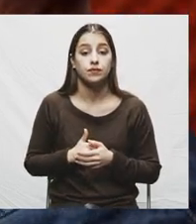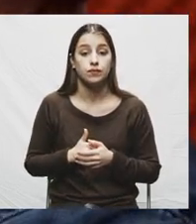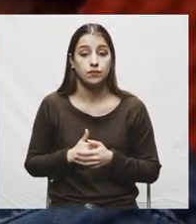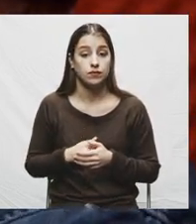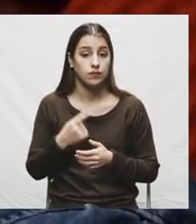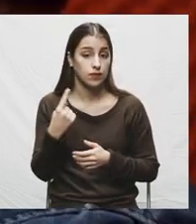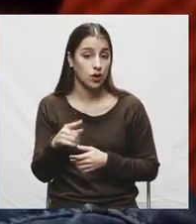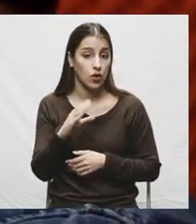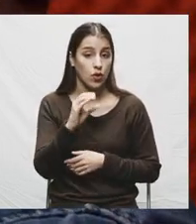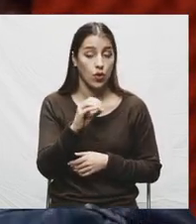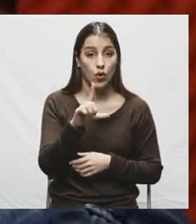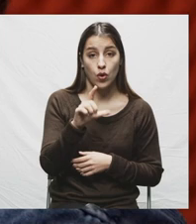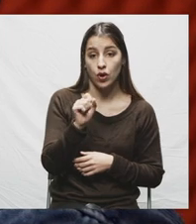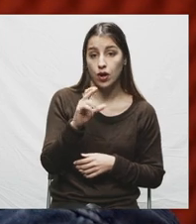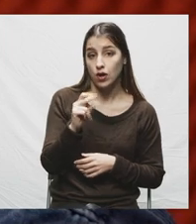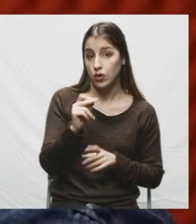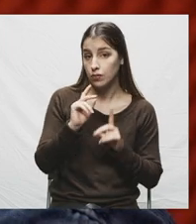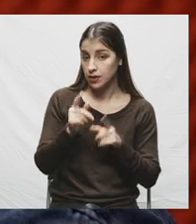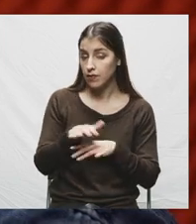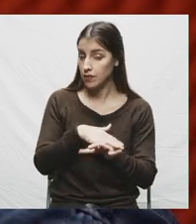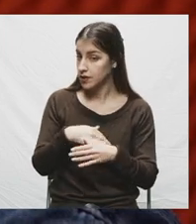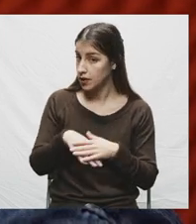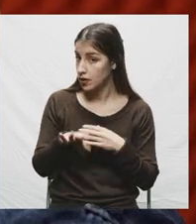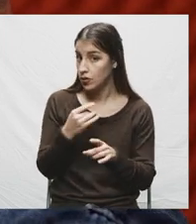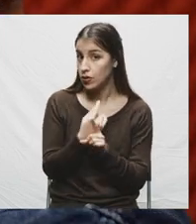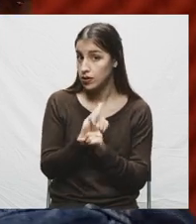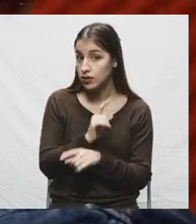there were the shows… Olga Roriz was starting to do her work,